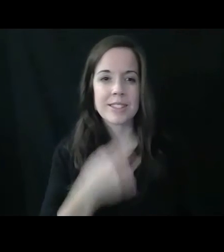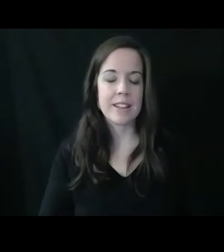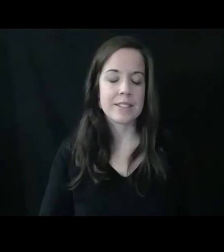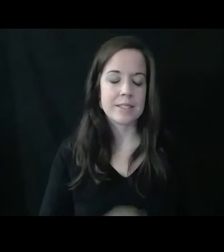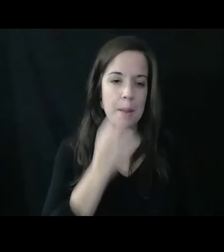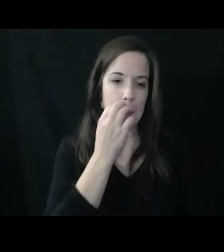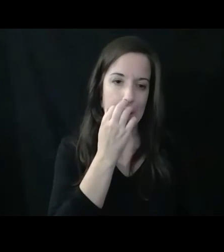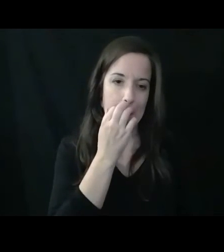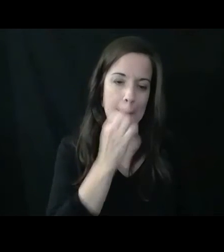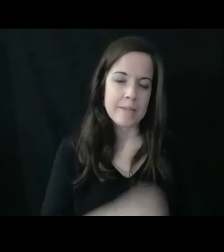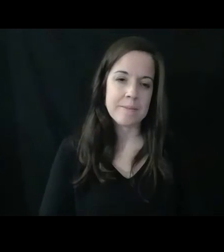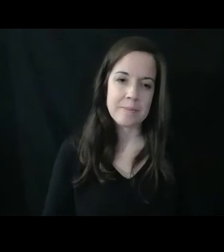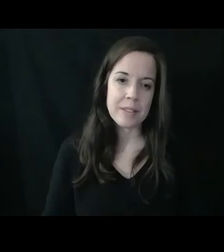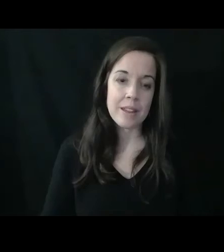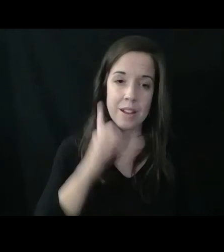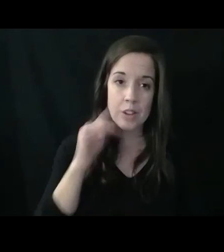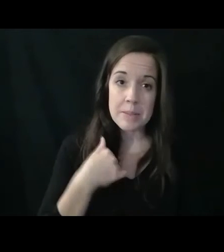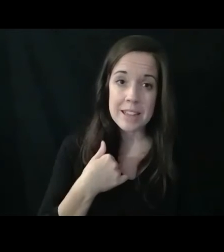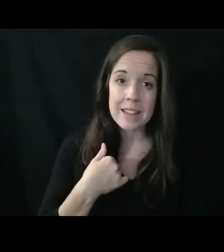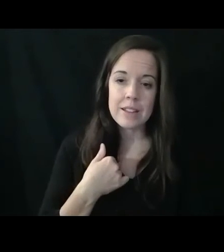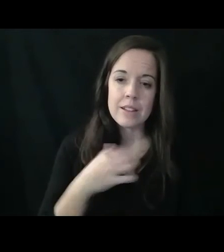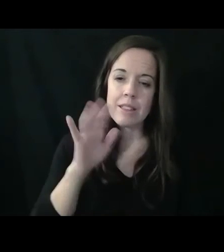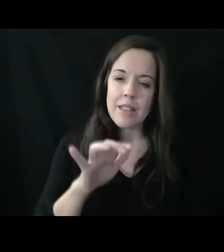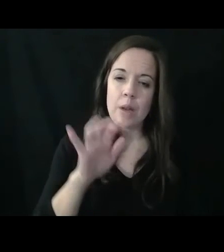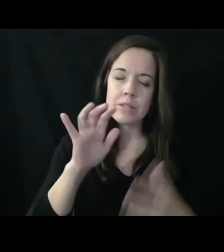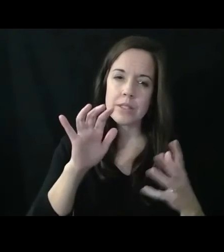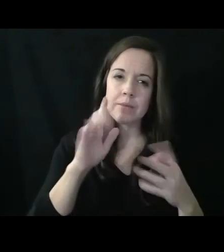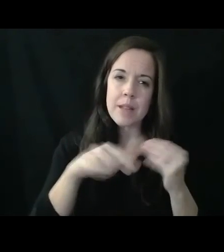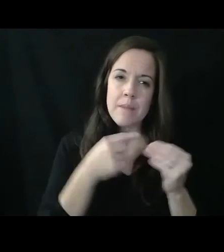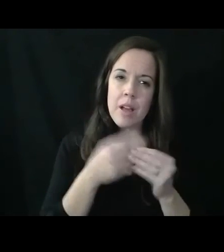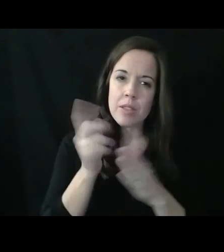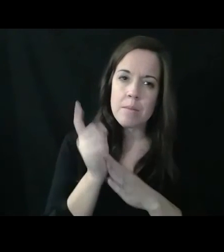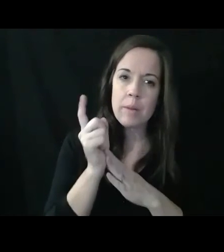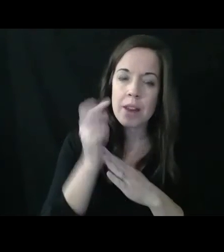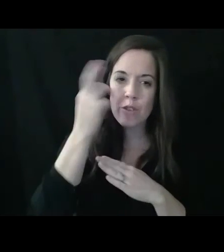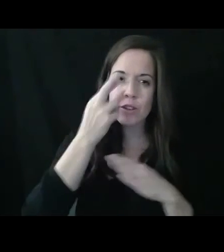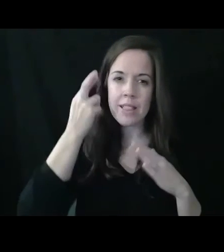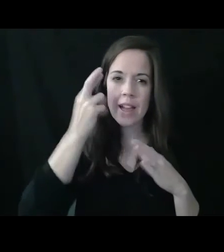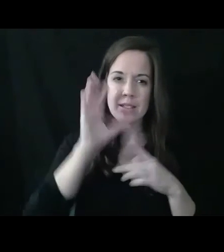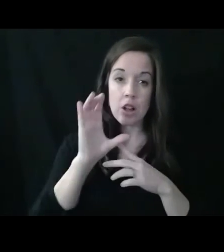for me, was about the moment when I realized that the cultural rules about gender were